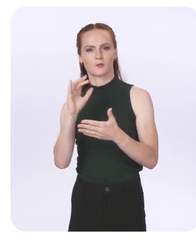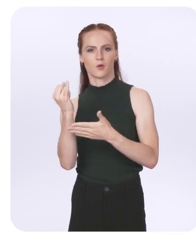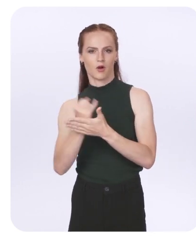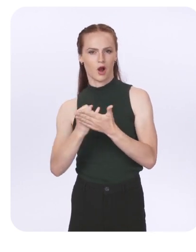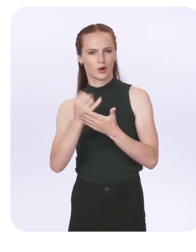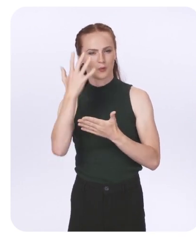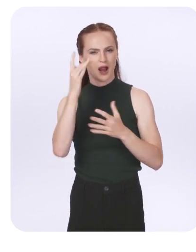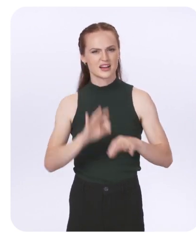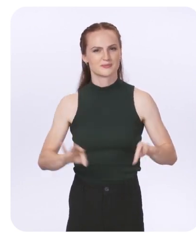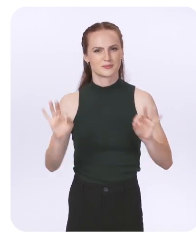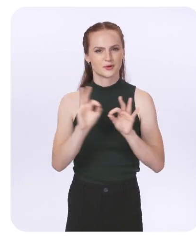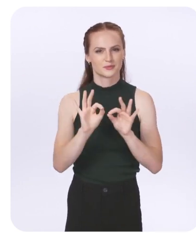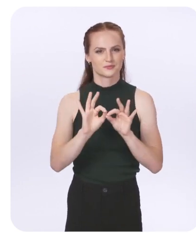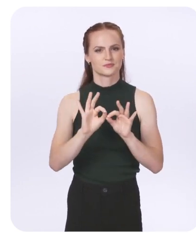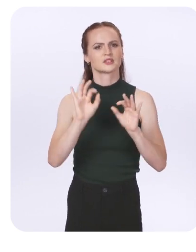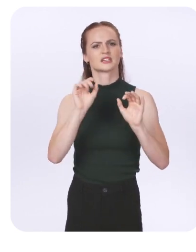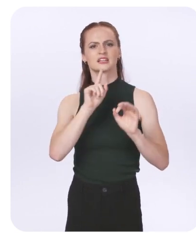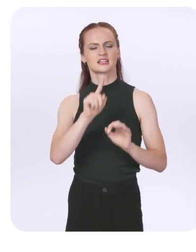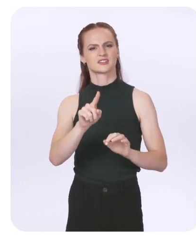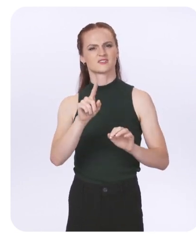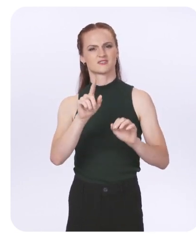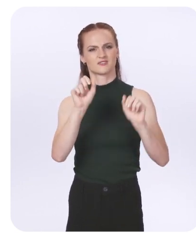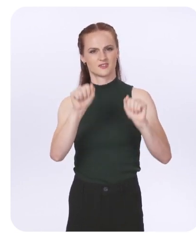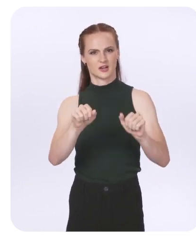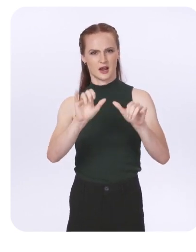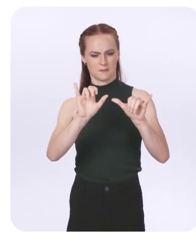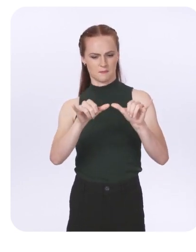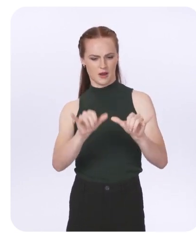where the user browses the store to find their next adventure,